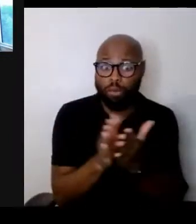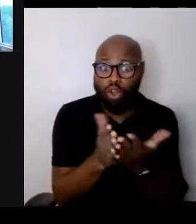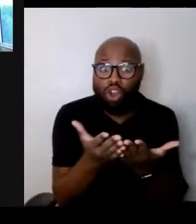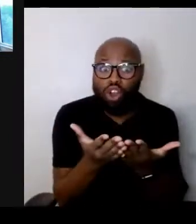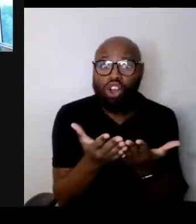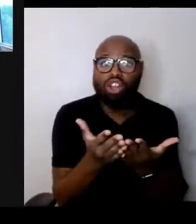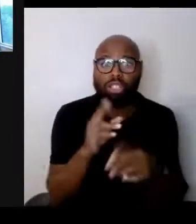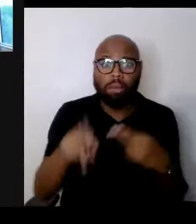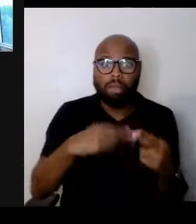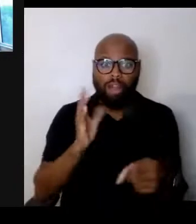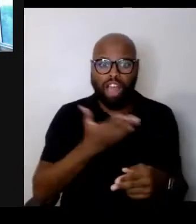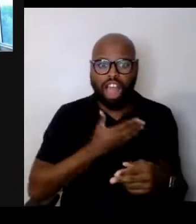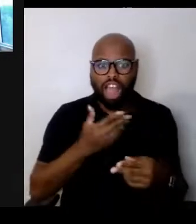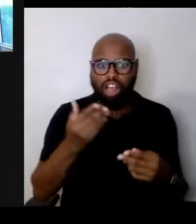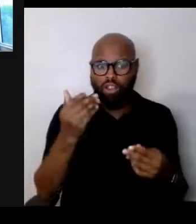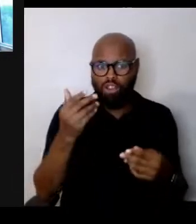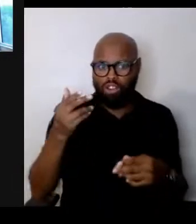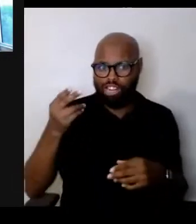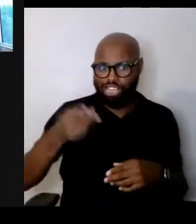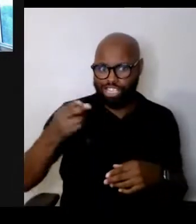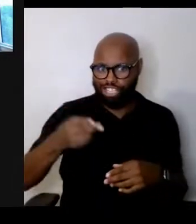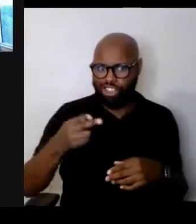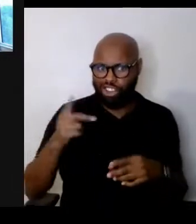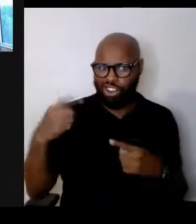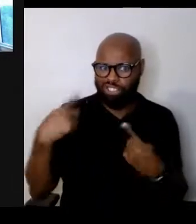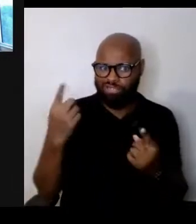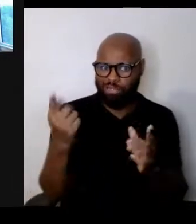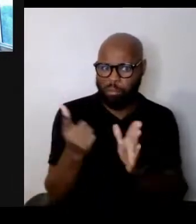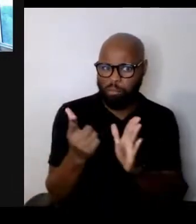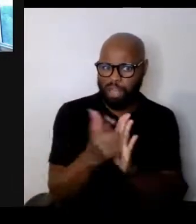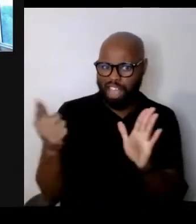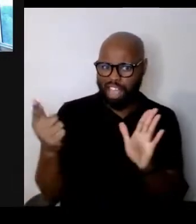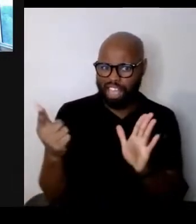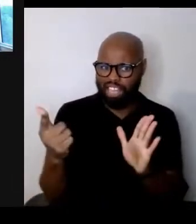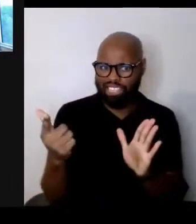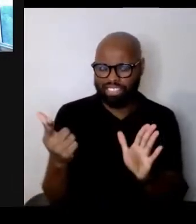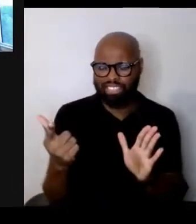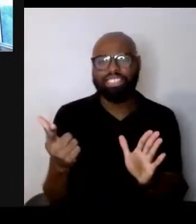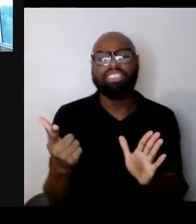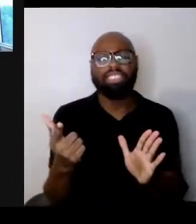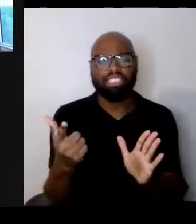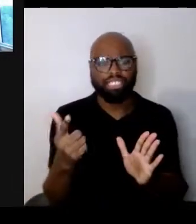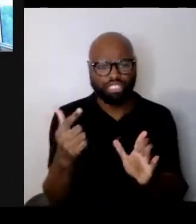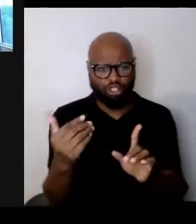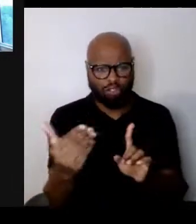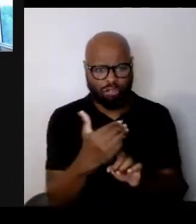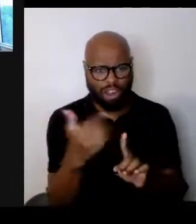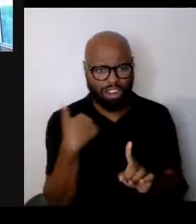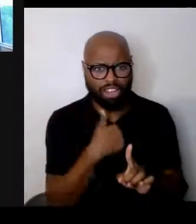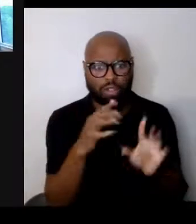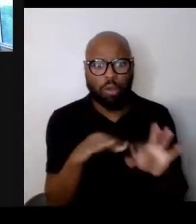So just reminding us that the importance of lifting up history and how it connects itself,